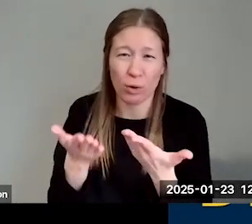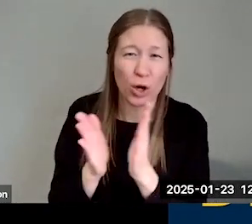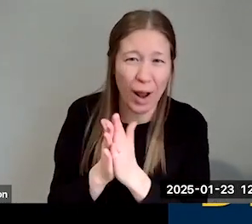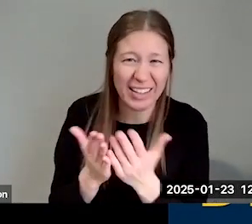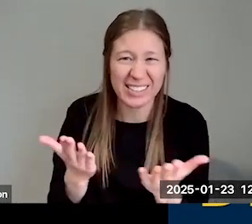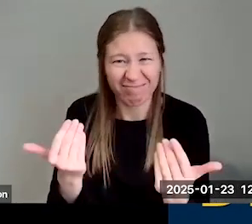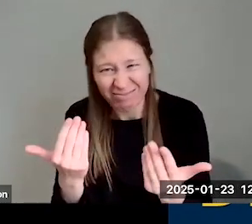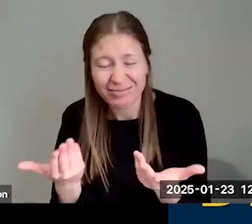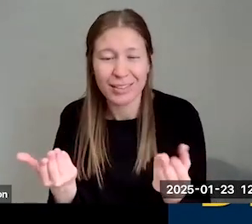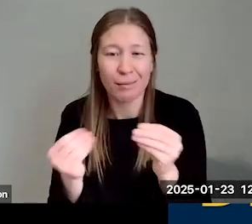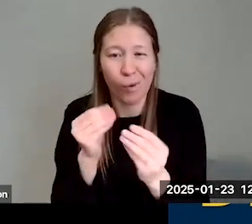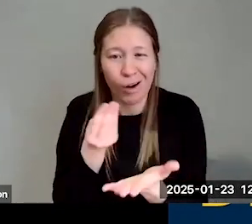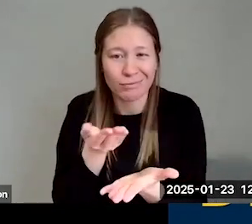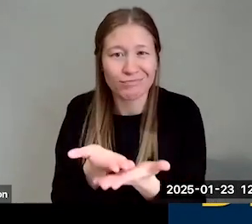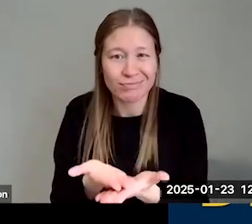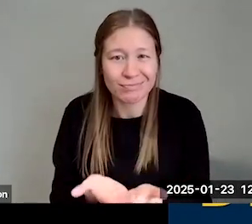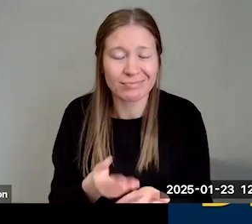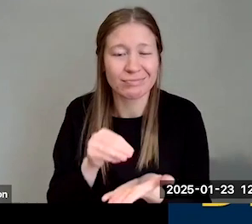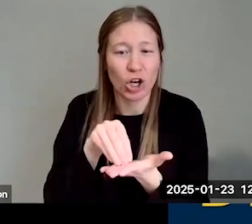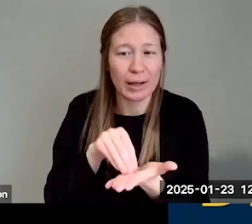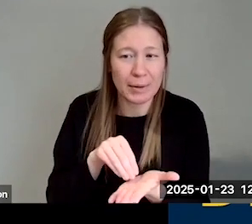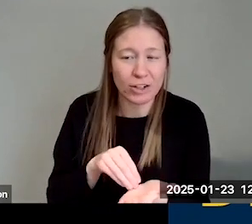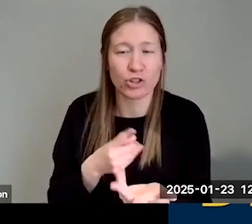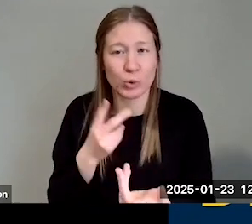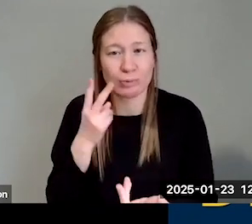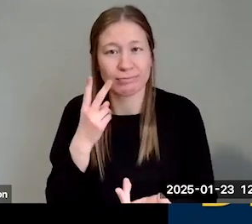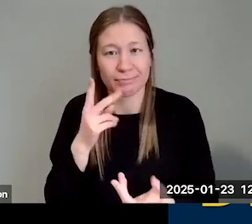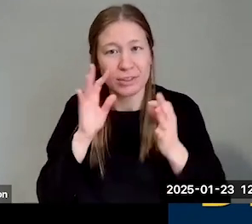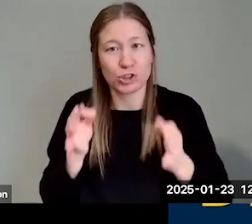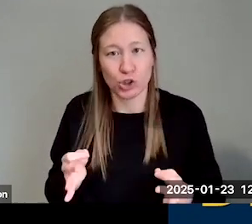to determine the existence of disability and the nexus between